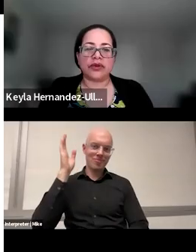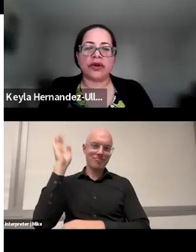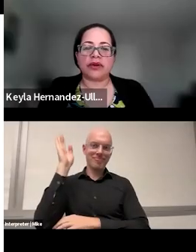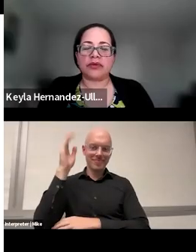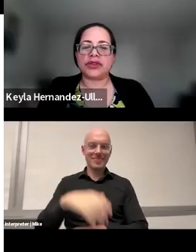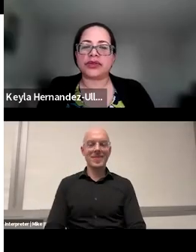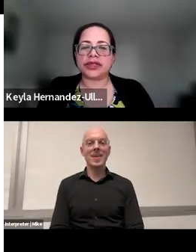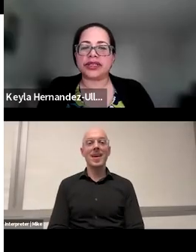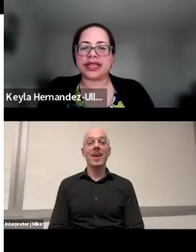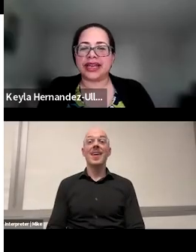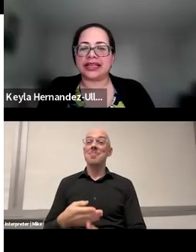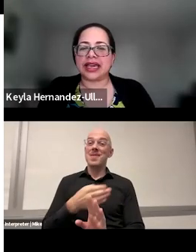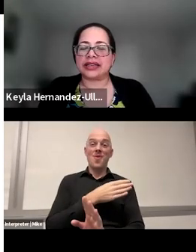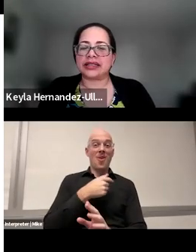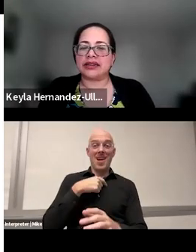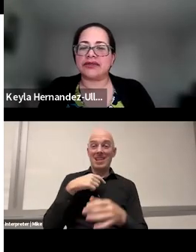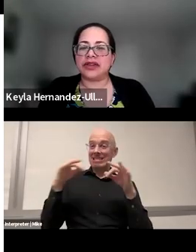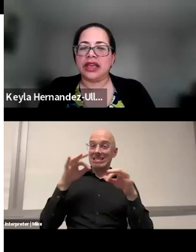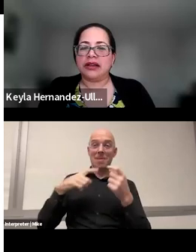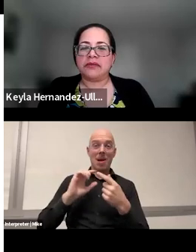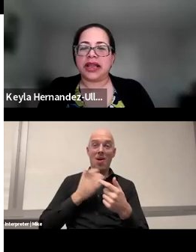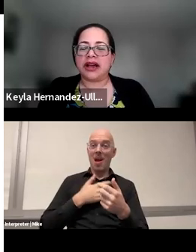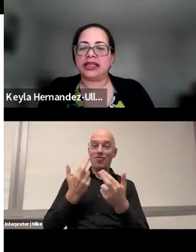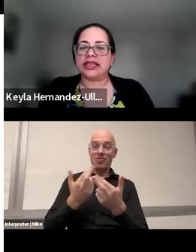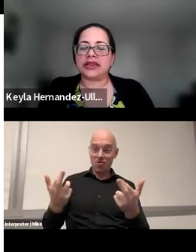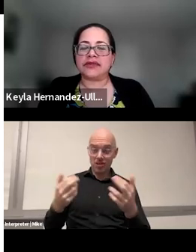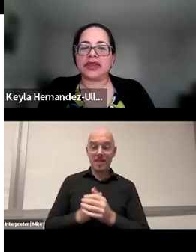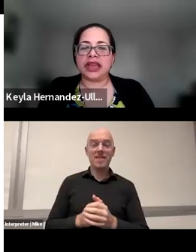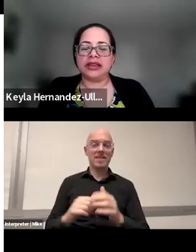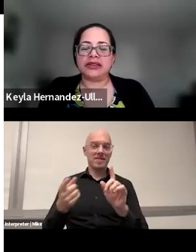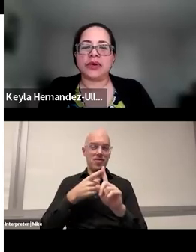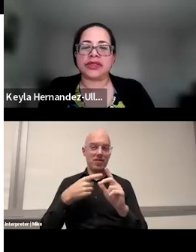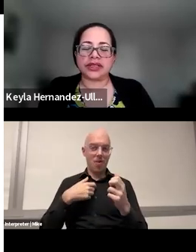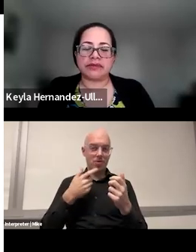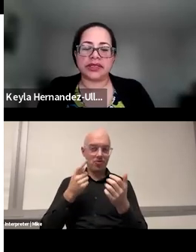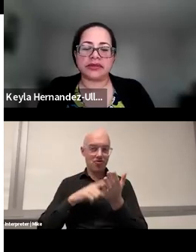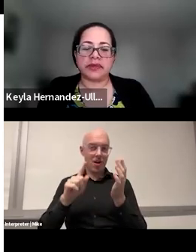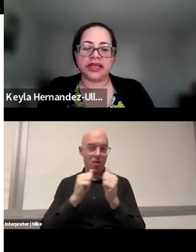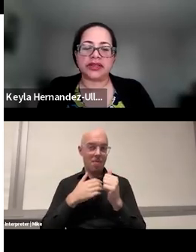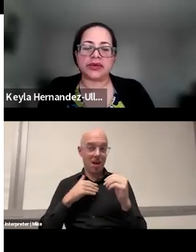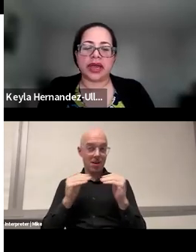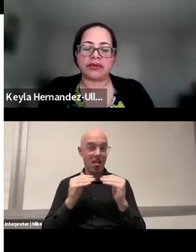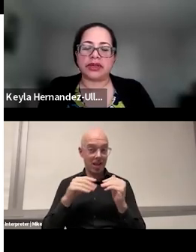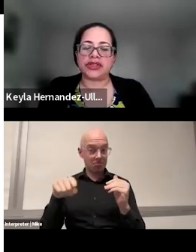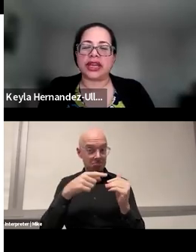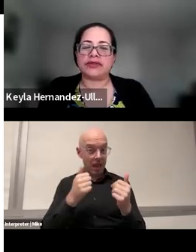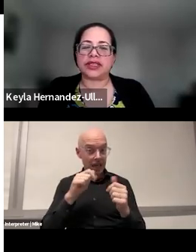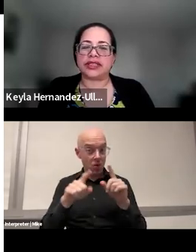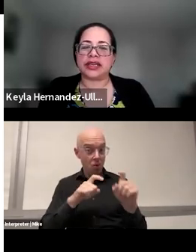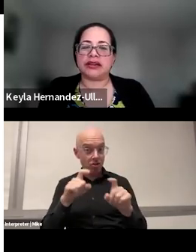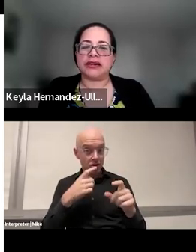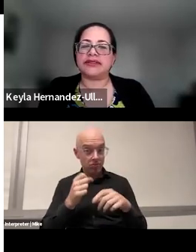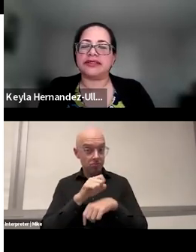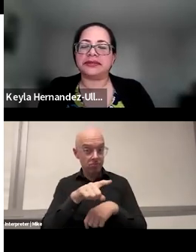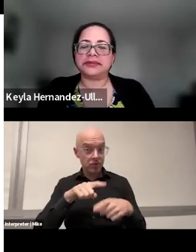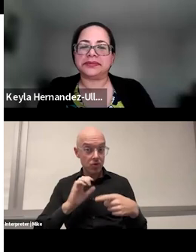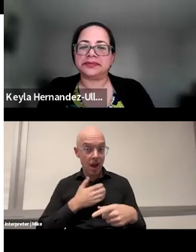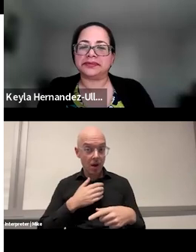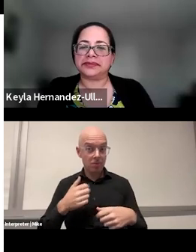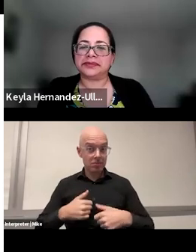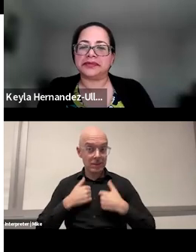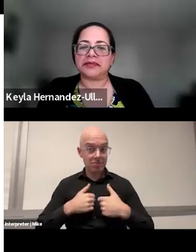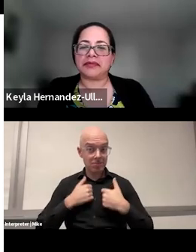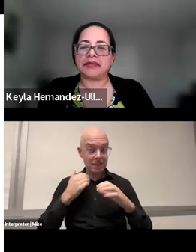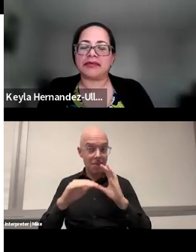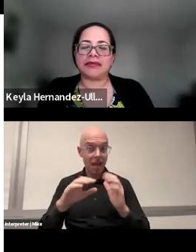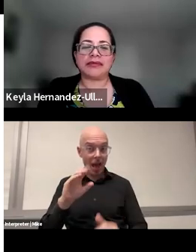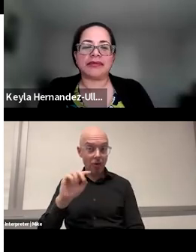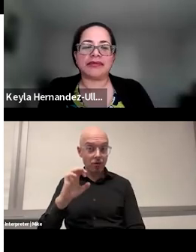Keyla Hernandez-Ulloa: Before we go into just an overview of our resources, I'd like to ask if my colleagues, if any questions have been submitted to outreach at Fcc. Gov.